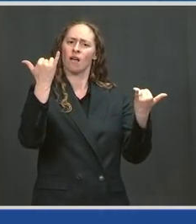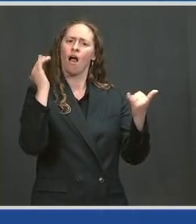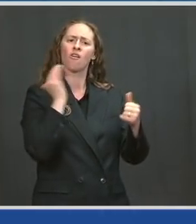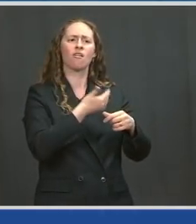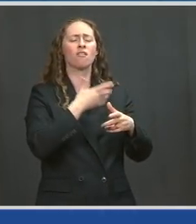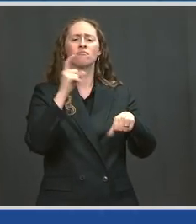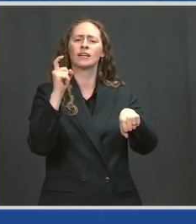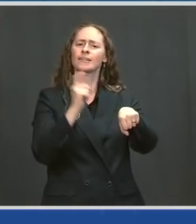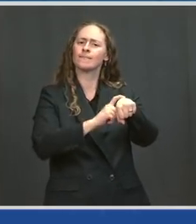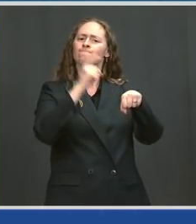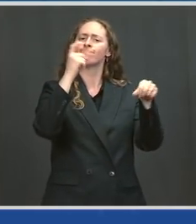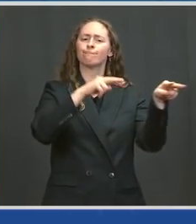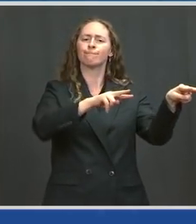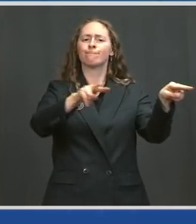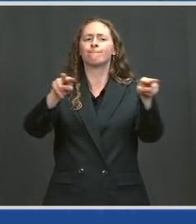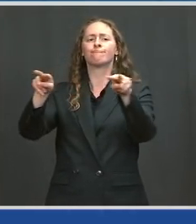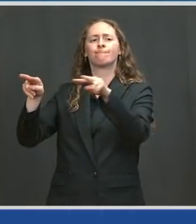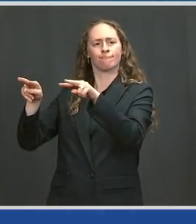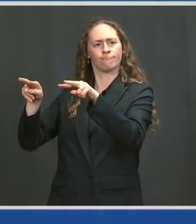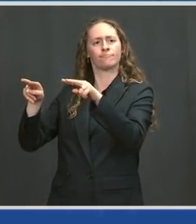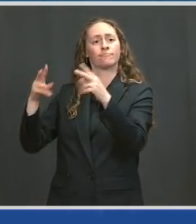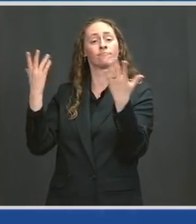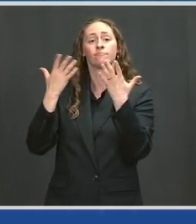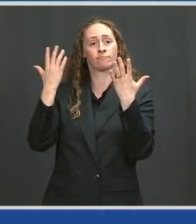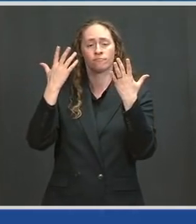He said, "History teaches us not to hope